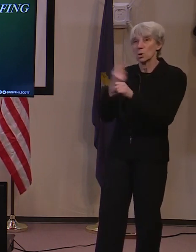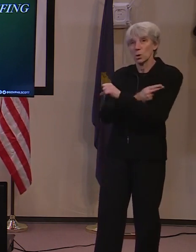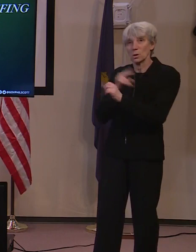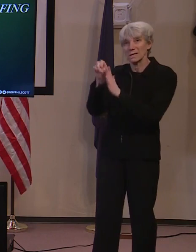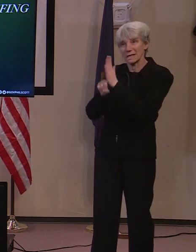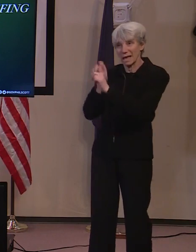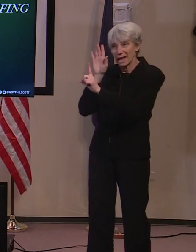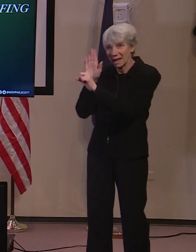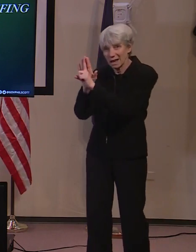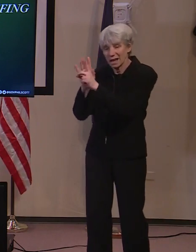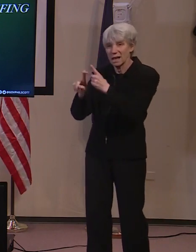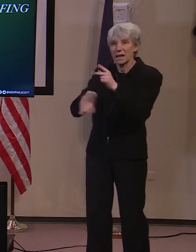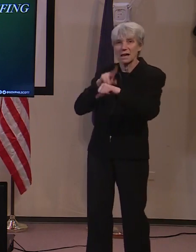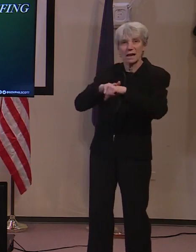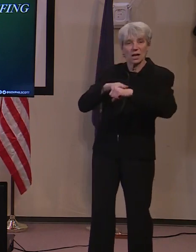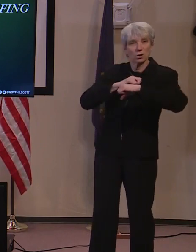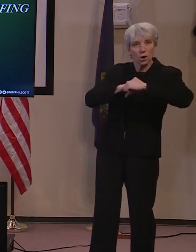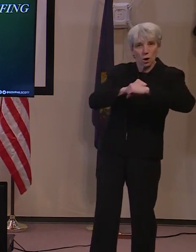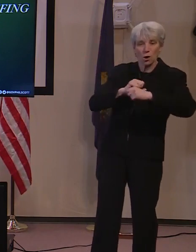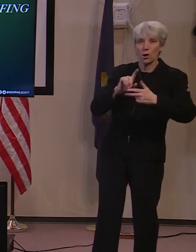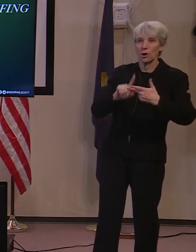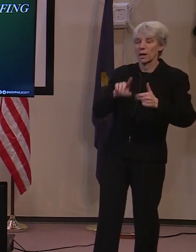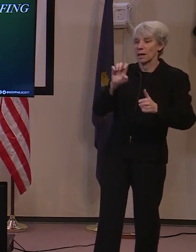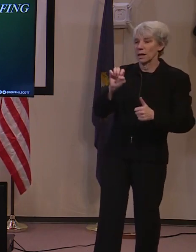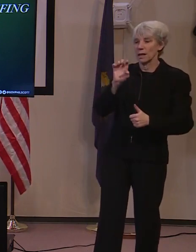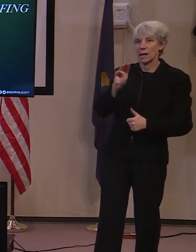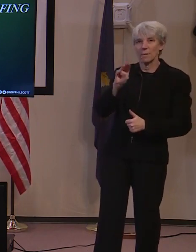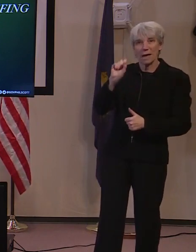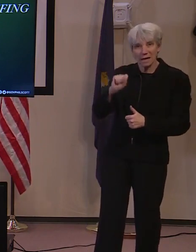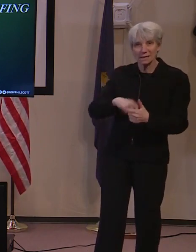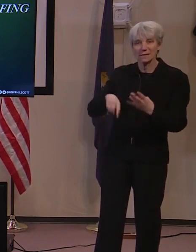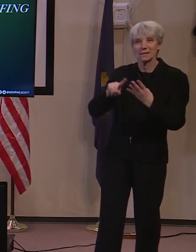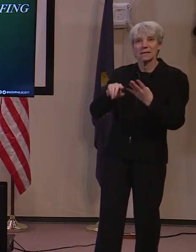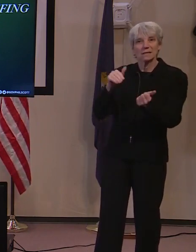National Guard, our healthcare providers, E. M s and our network of